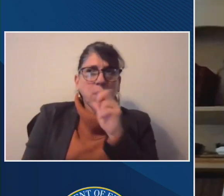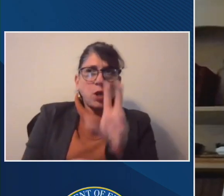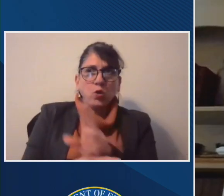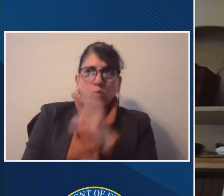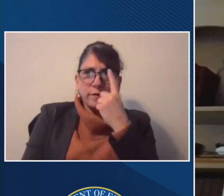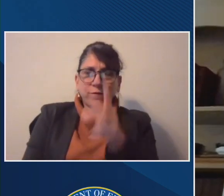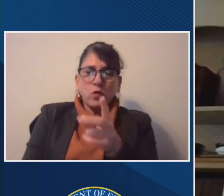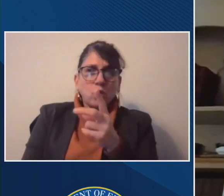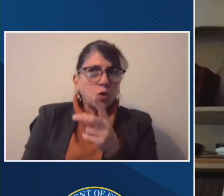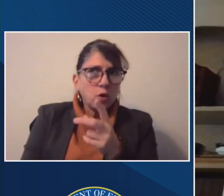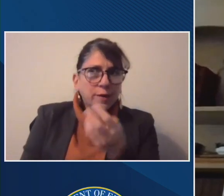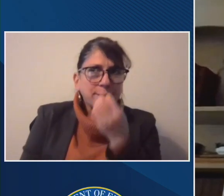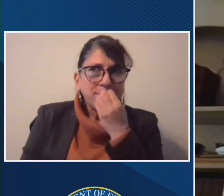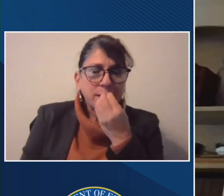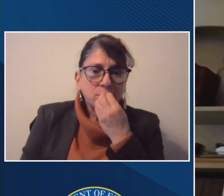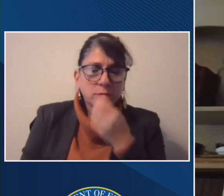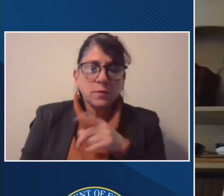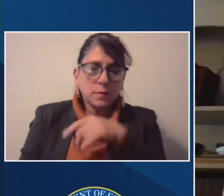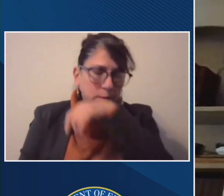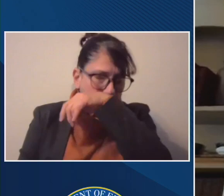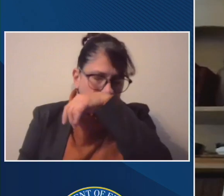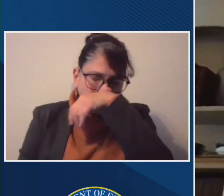the meals. As far as the question goes to